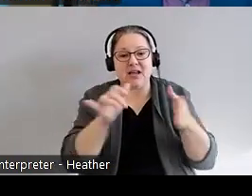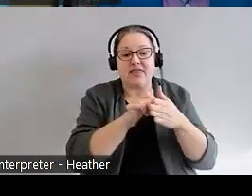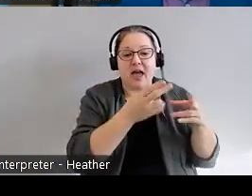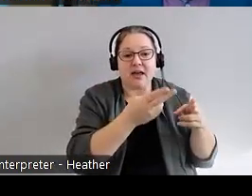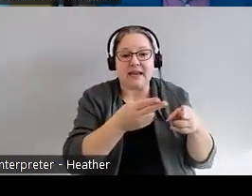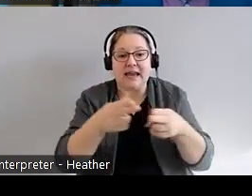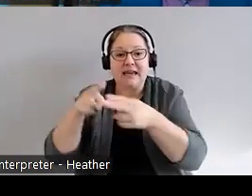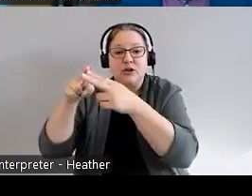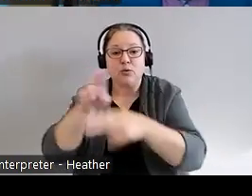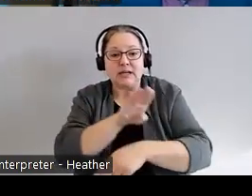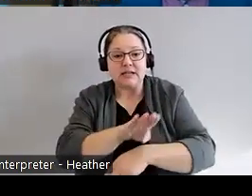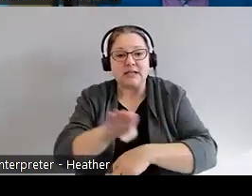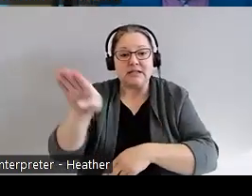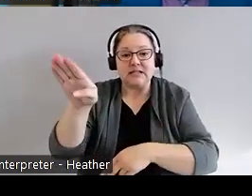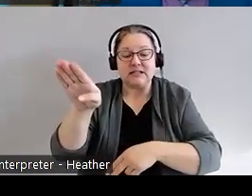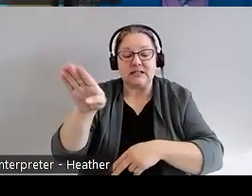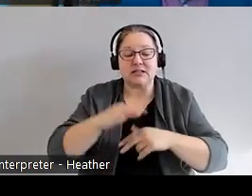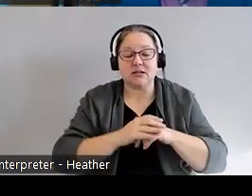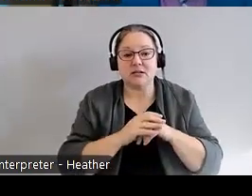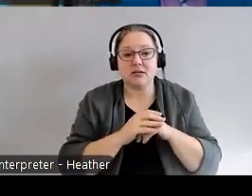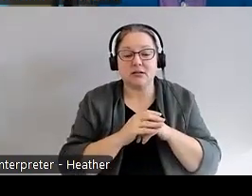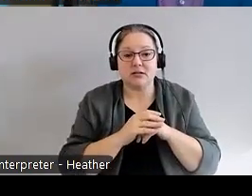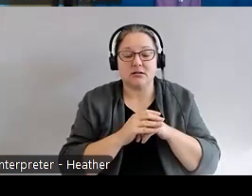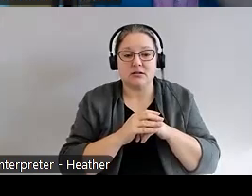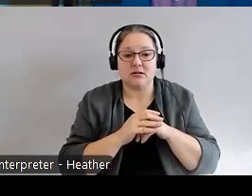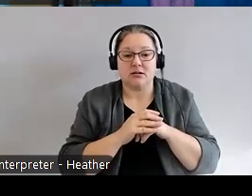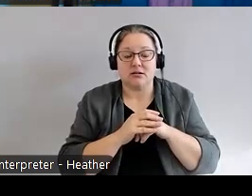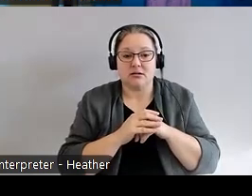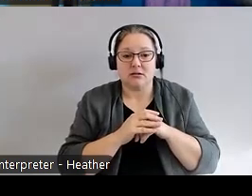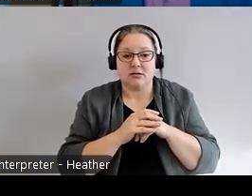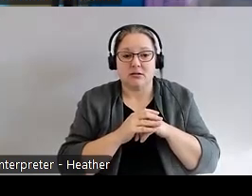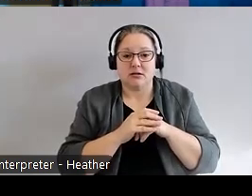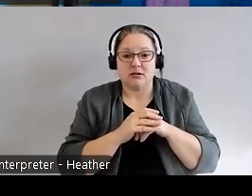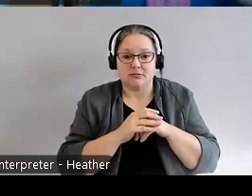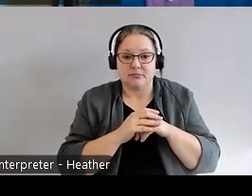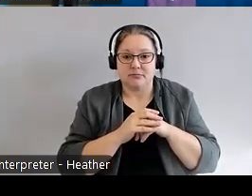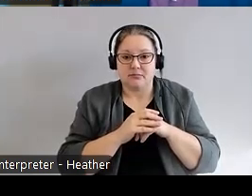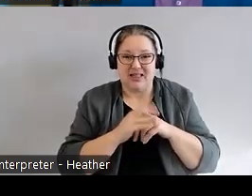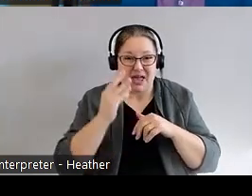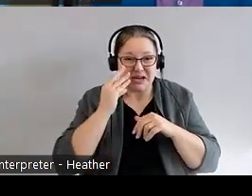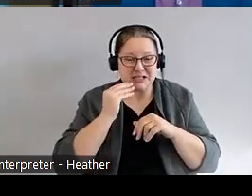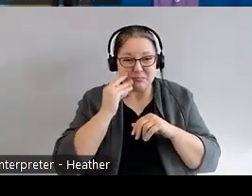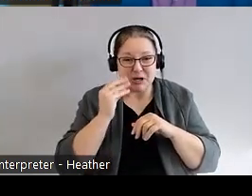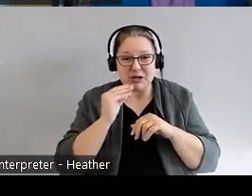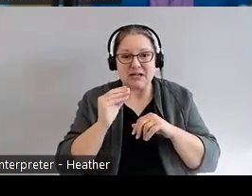especially remarkable in among uh the experience of the violence from you know care recipients has